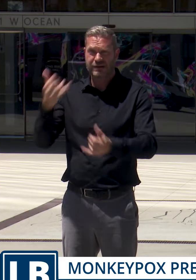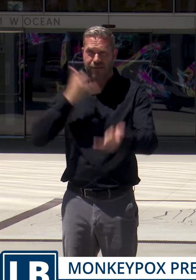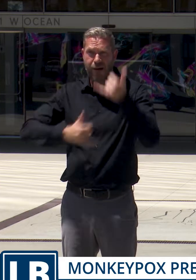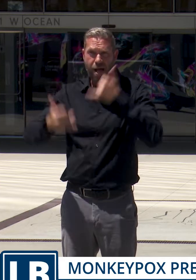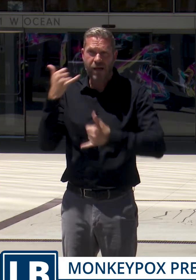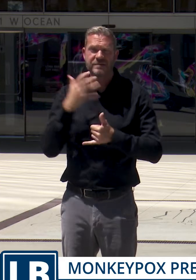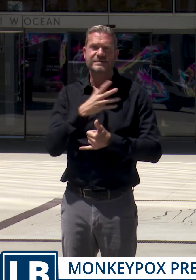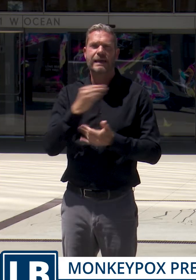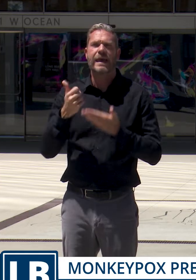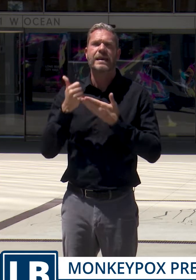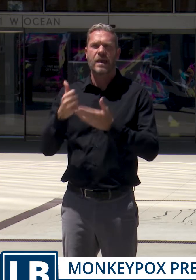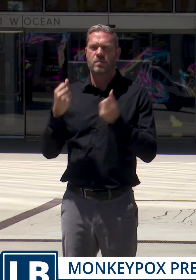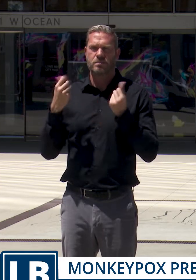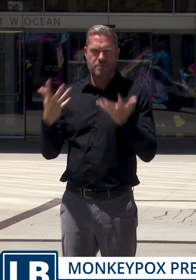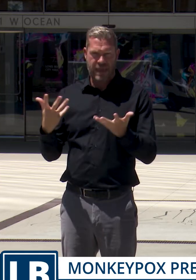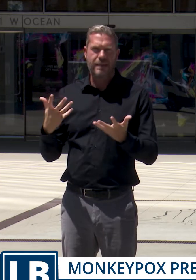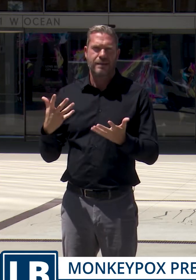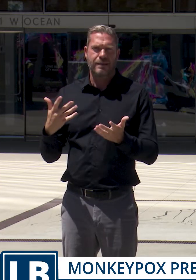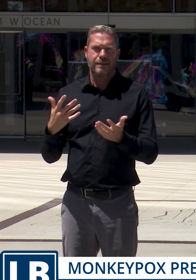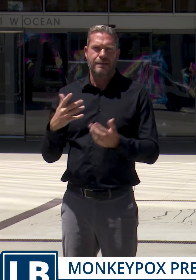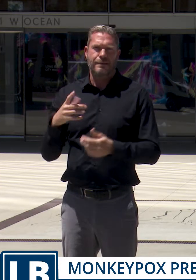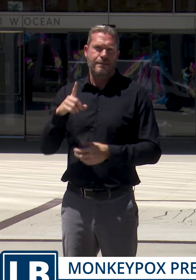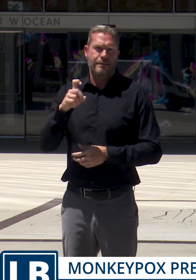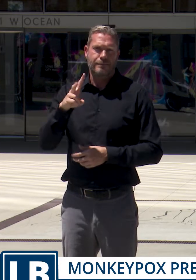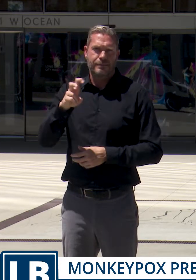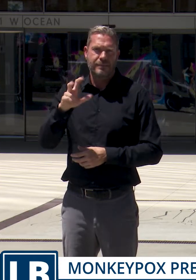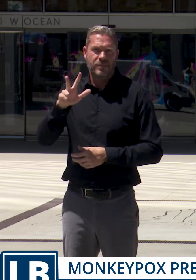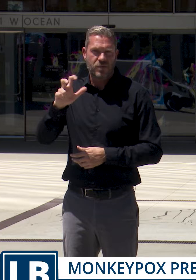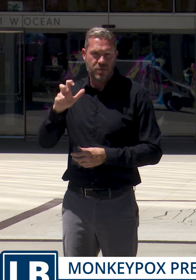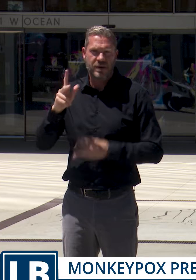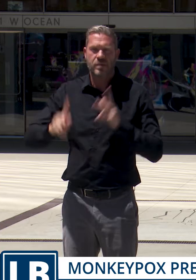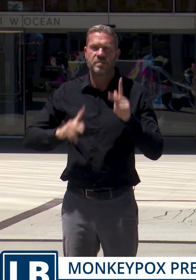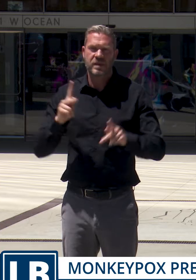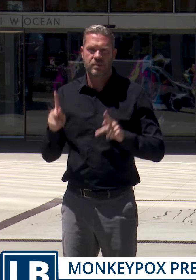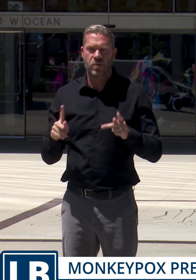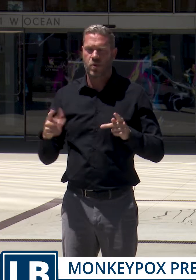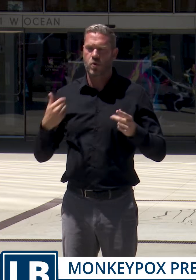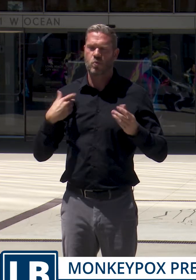clinic at our main health facility and expanded vaccine operations to help people get protected